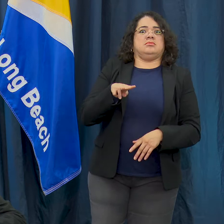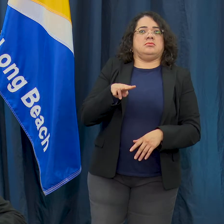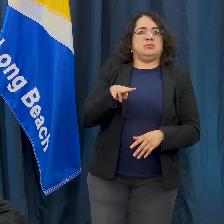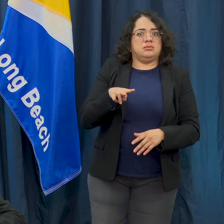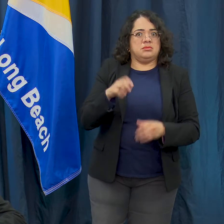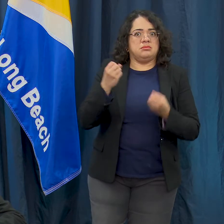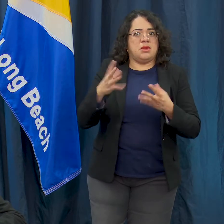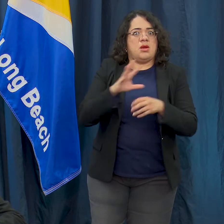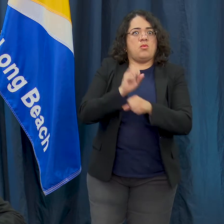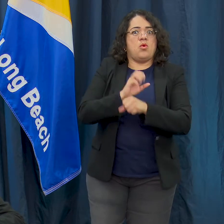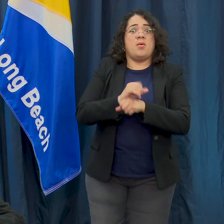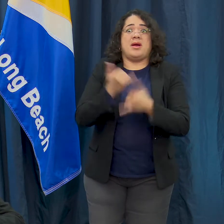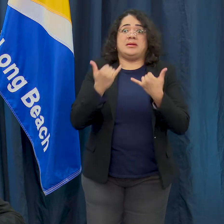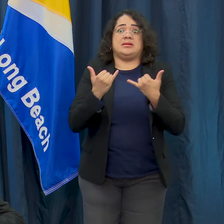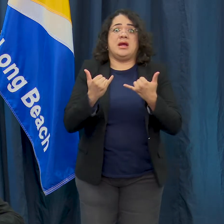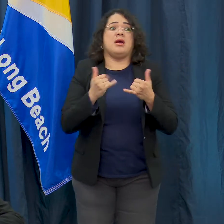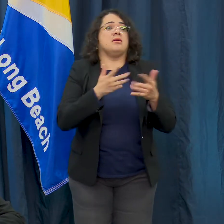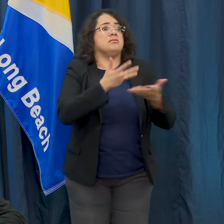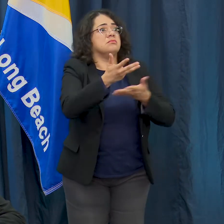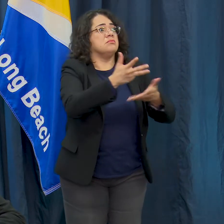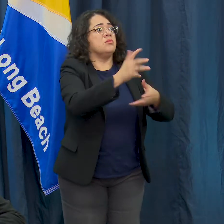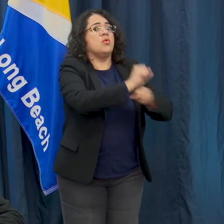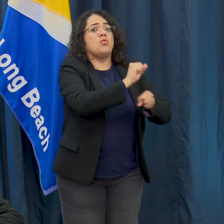are out there working today in all these industries, they're getting tests, and